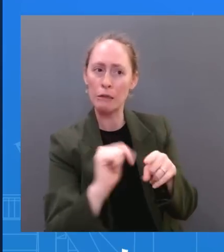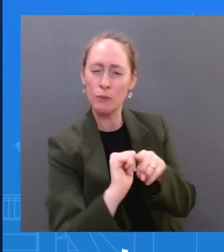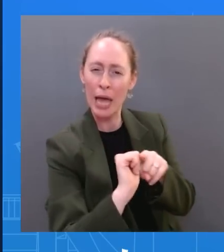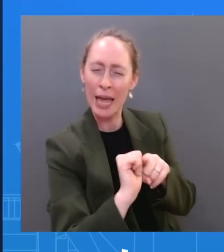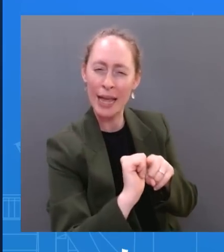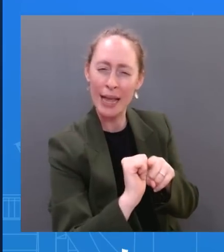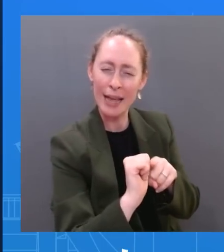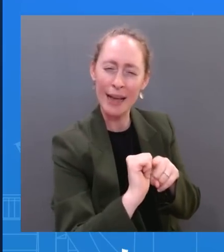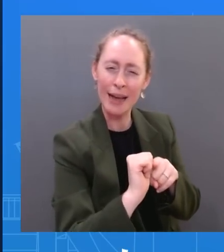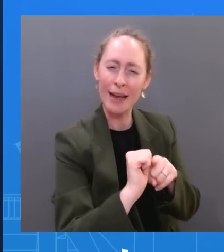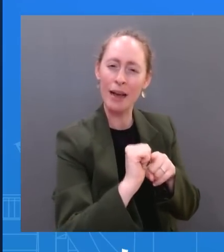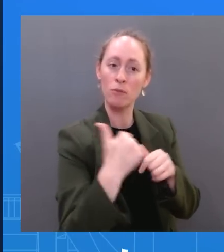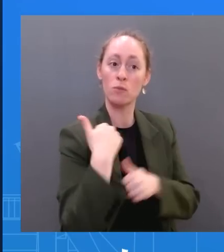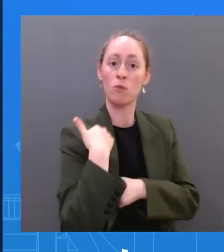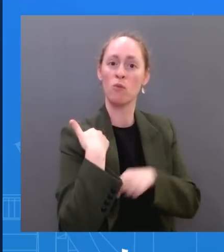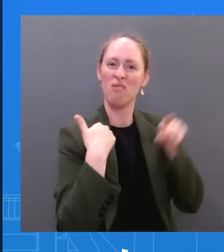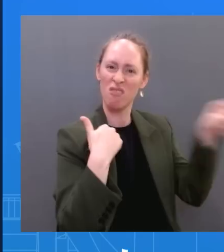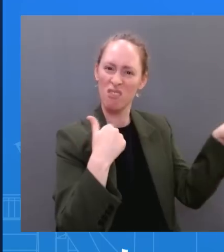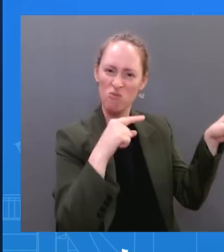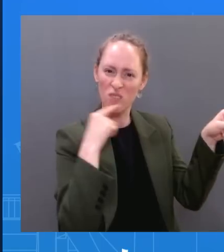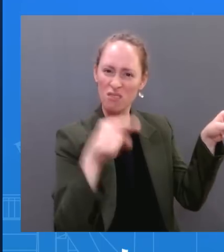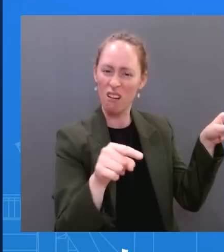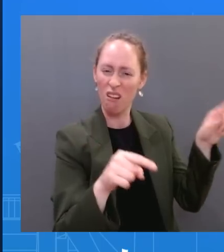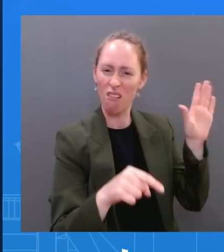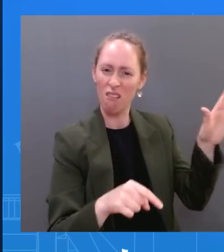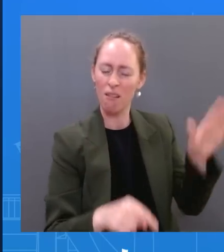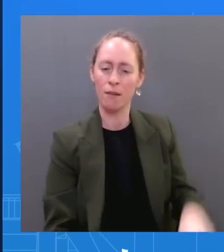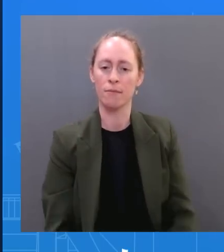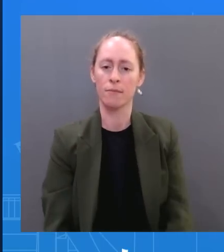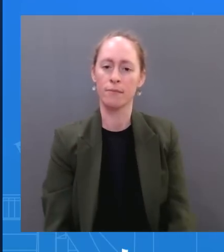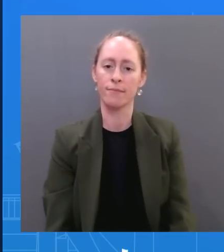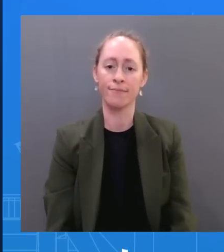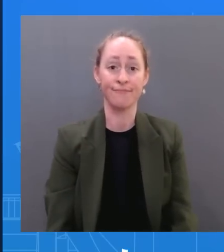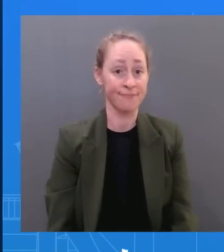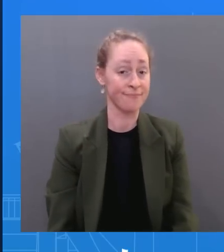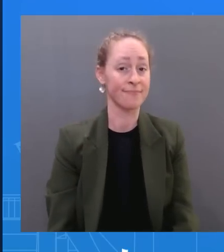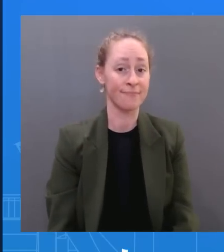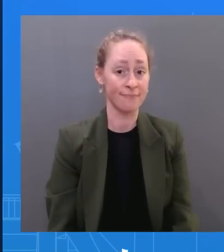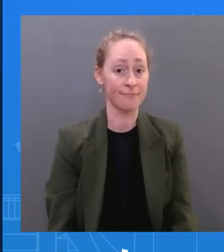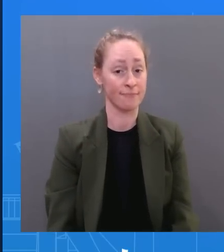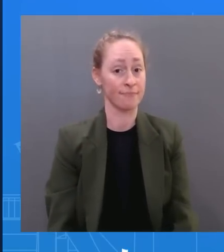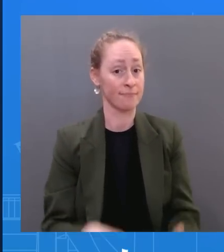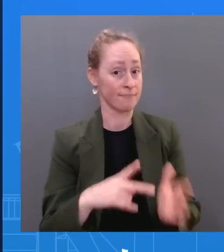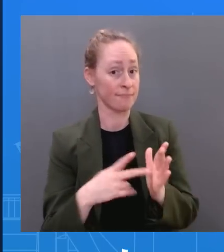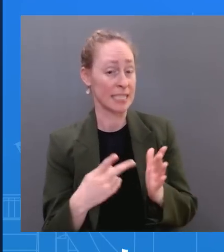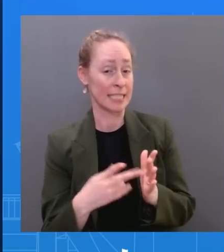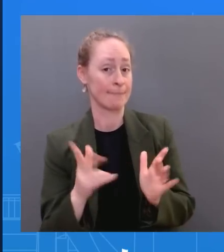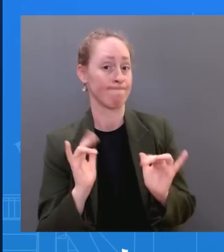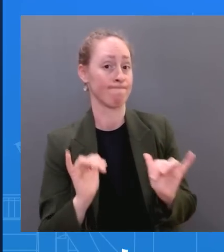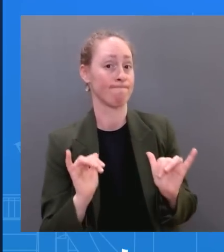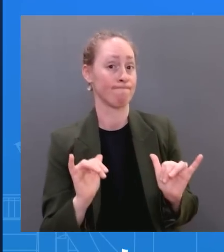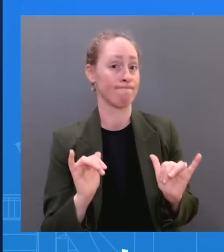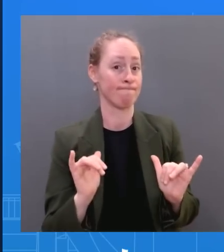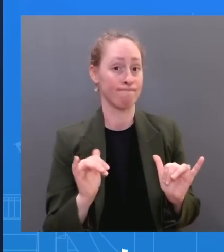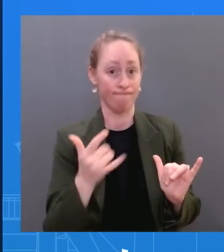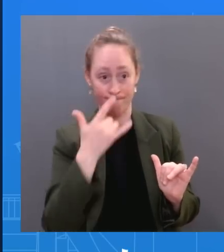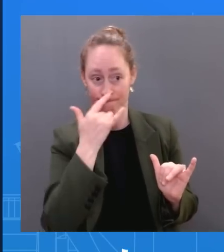slated to begin as soon as early July. It's unclear whether Iran has delivered any of these UAVs to Russia already.